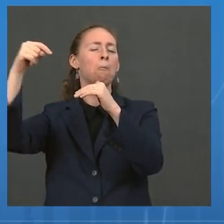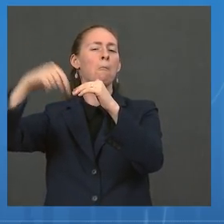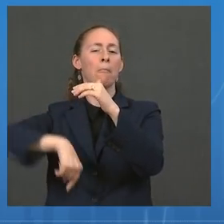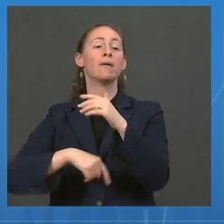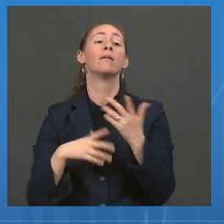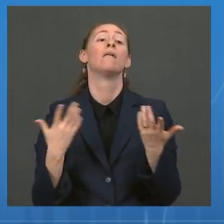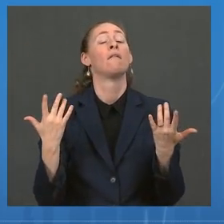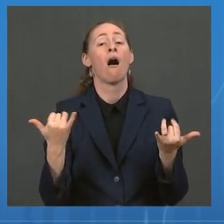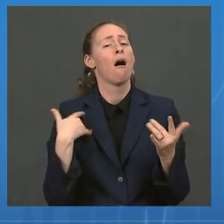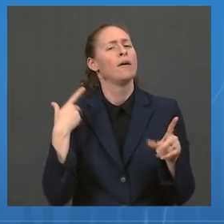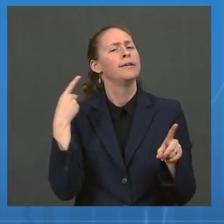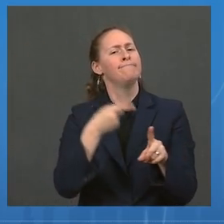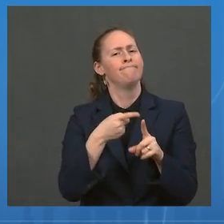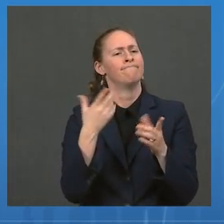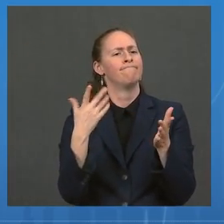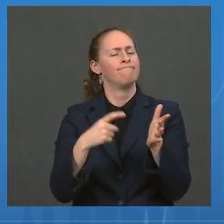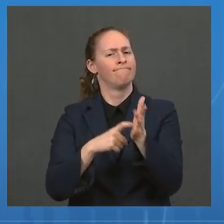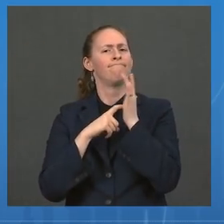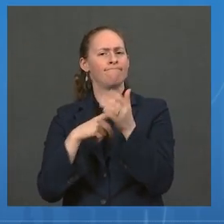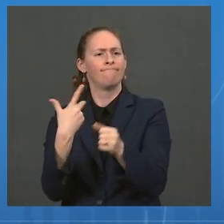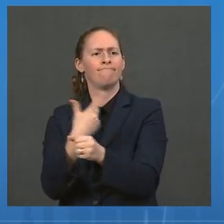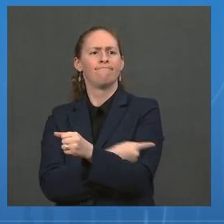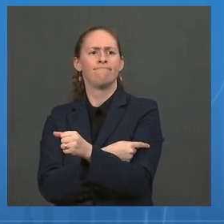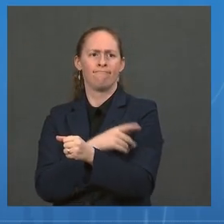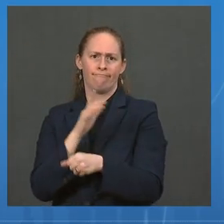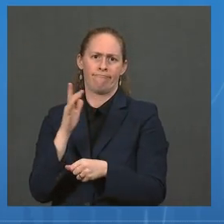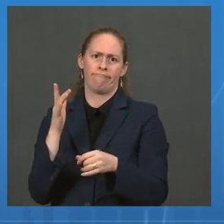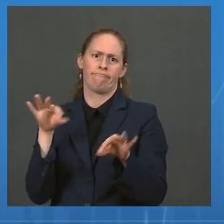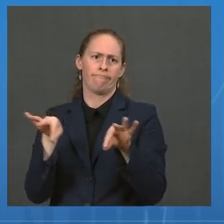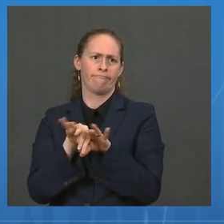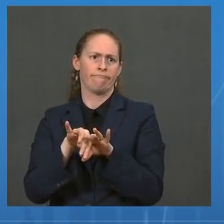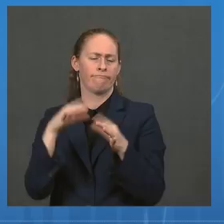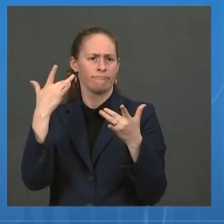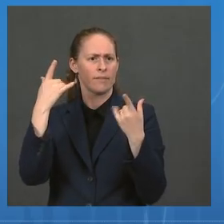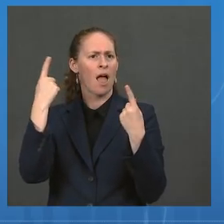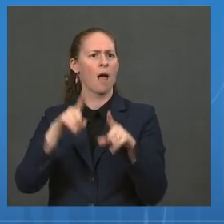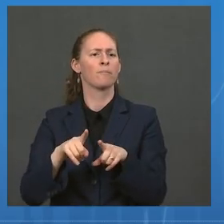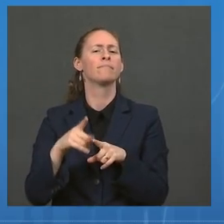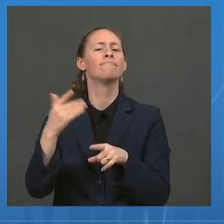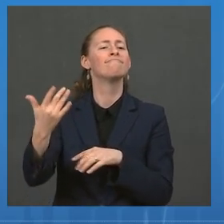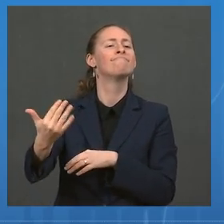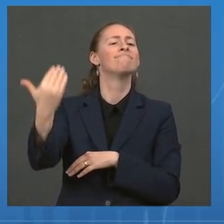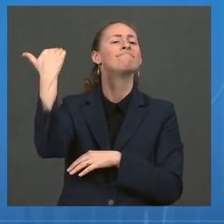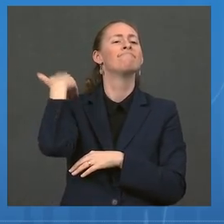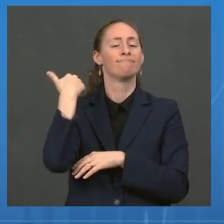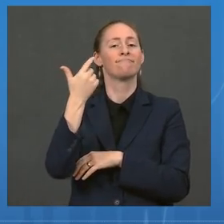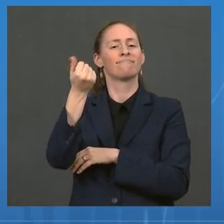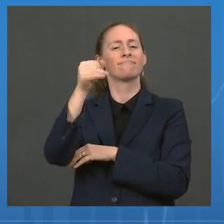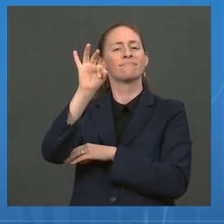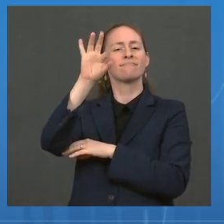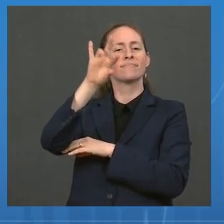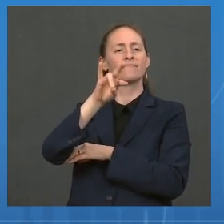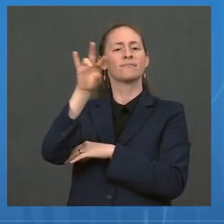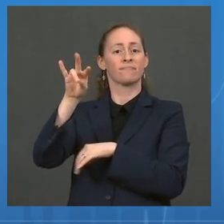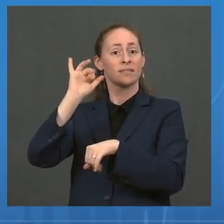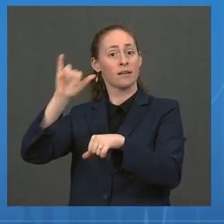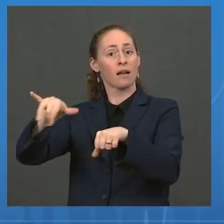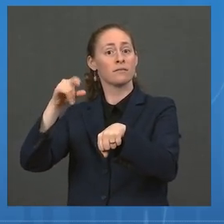In 1777, President George Washington required soldiers to be inoculated against smallpox.